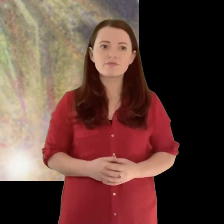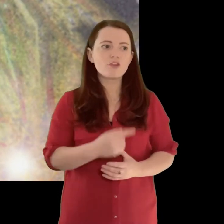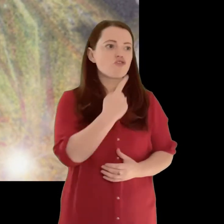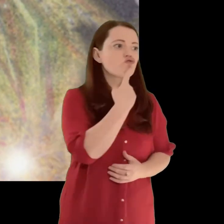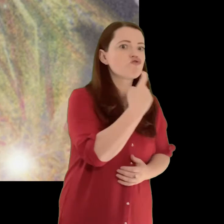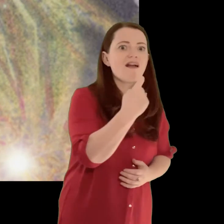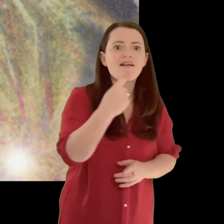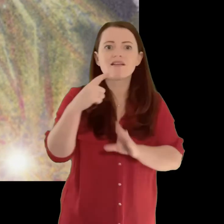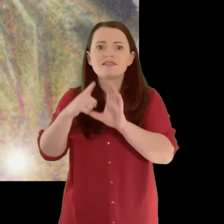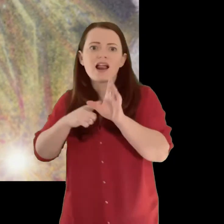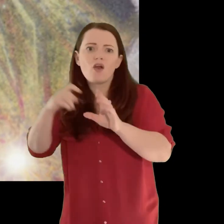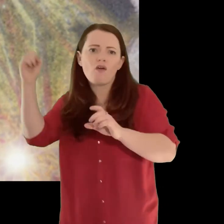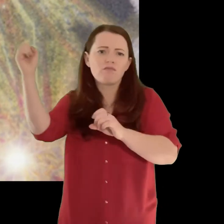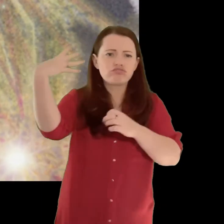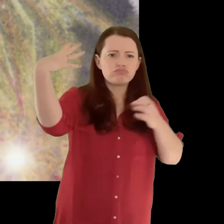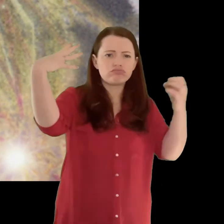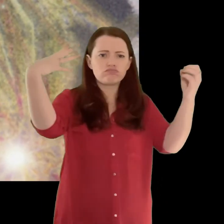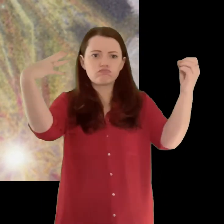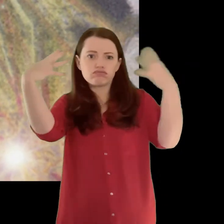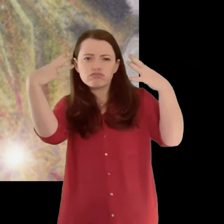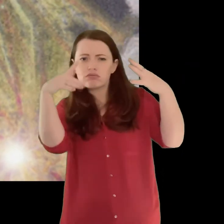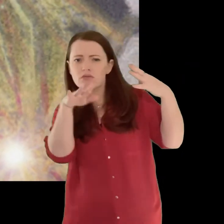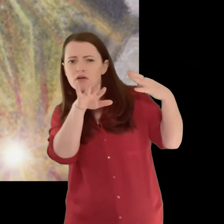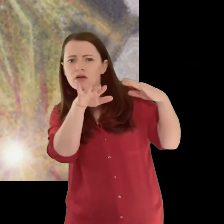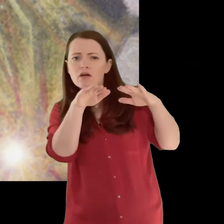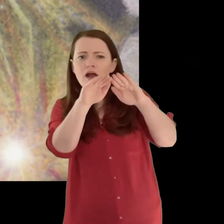as the red and yellow flashes started lighting the cave mouth